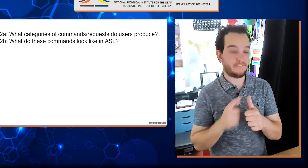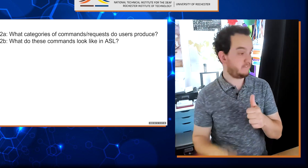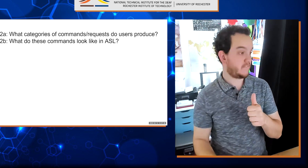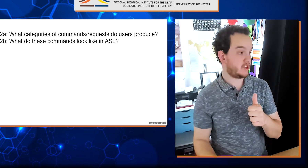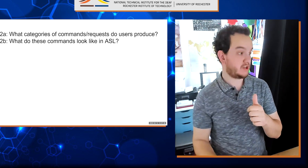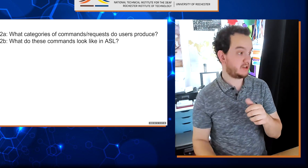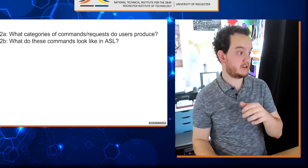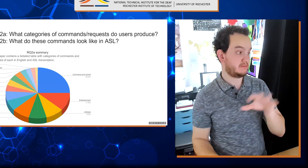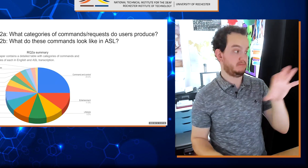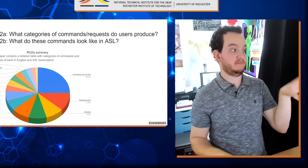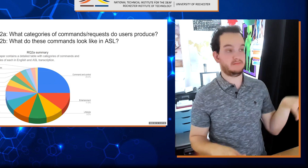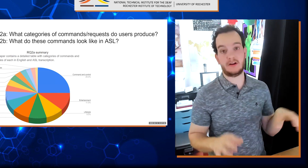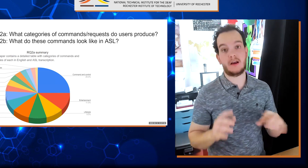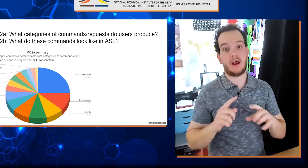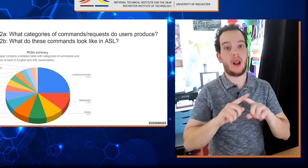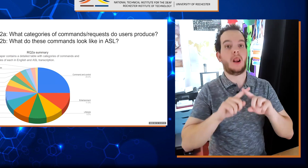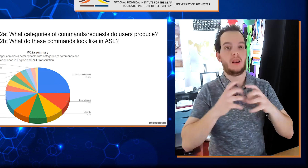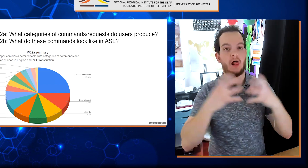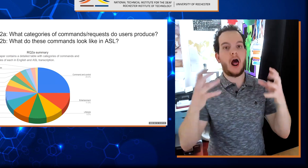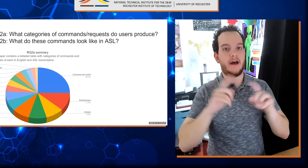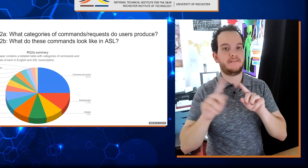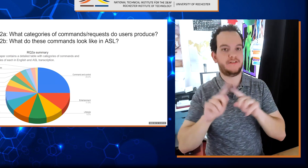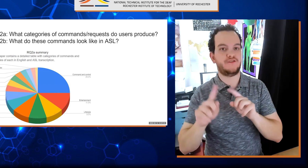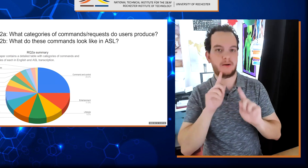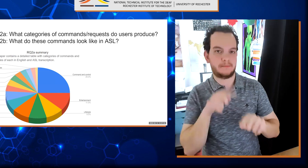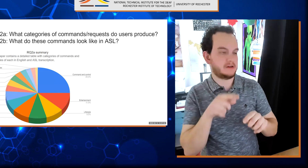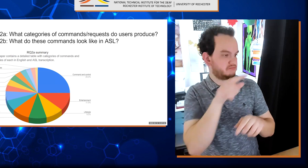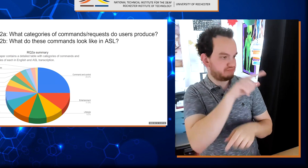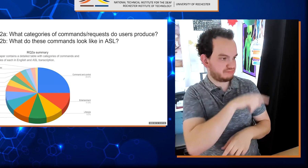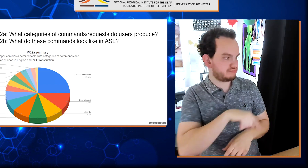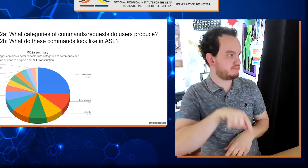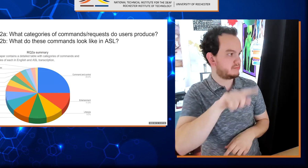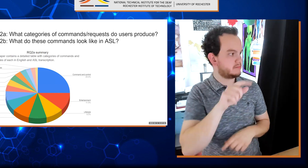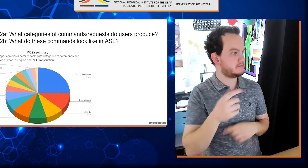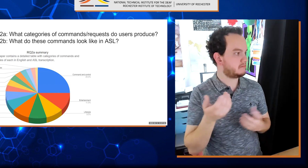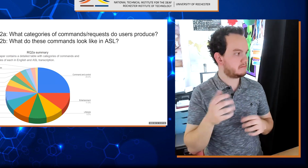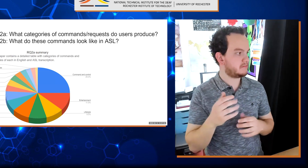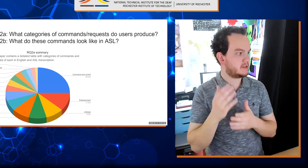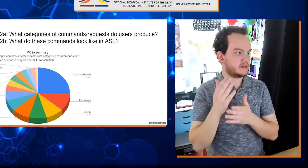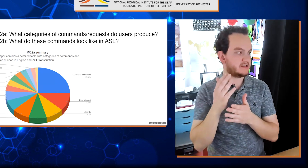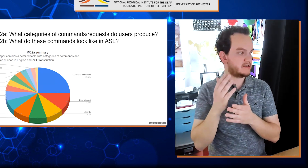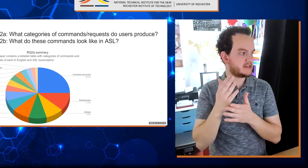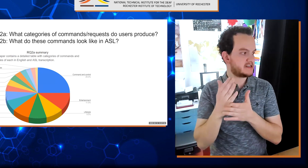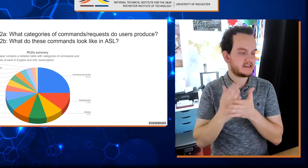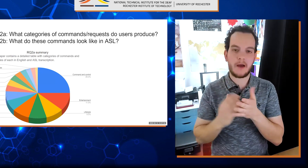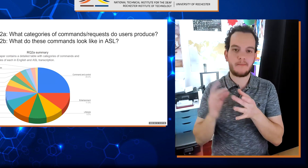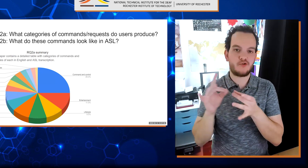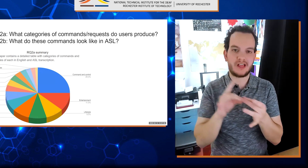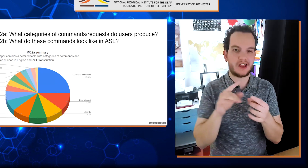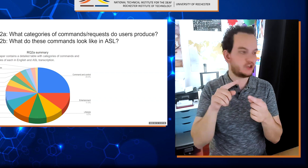and what do they look like in ASL? There were many different responses to this question.